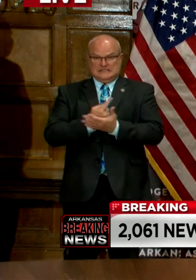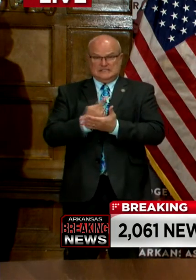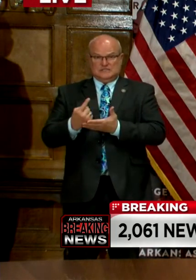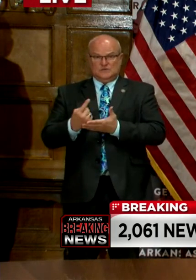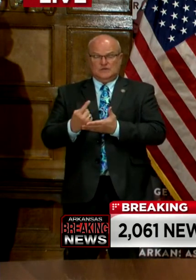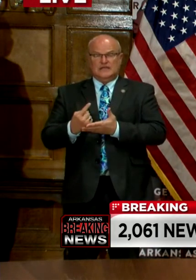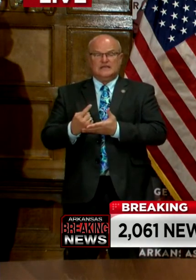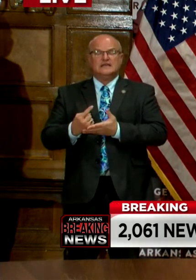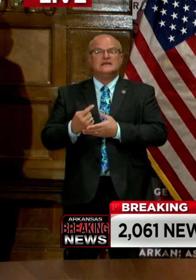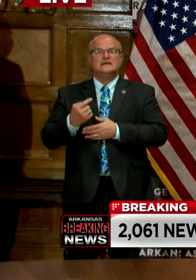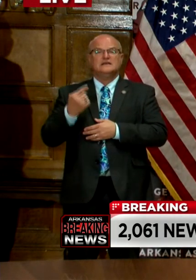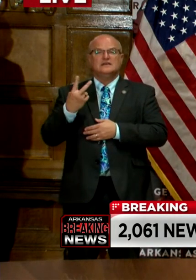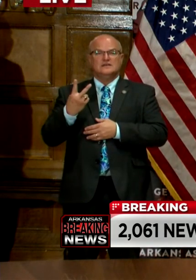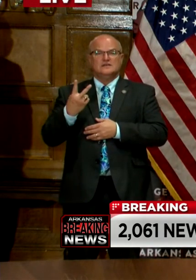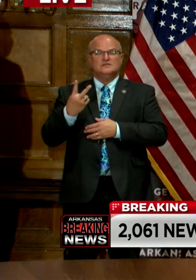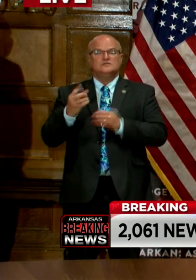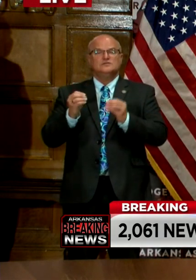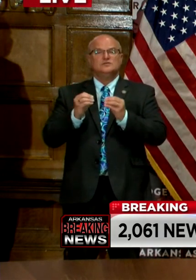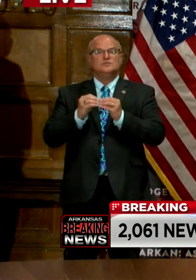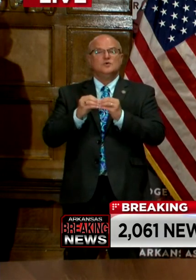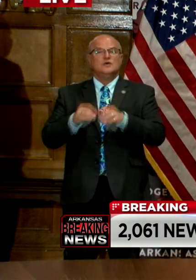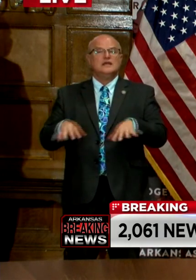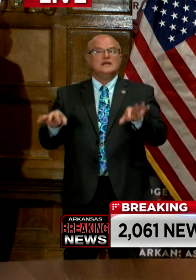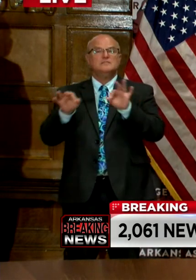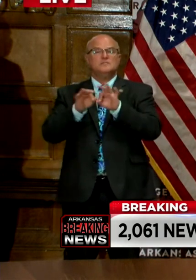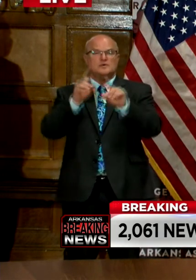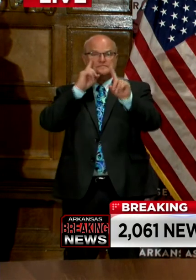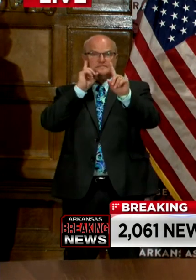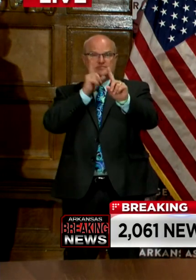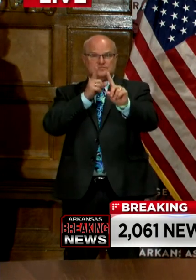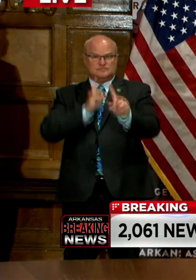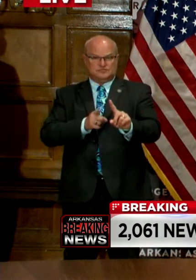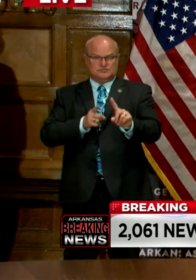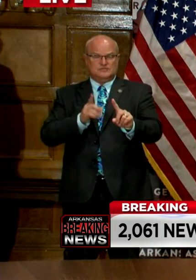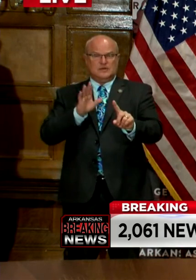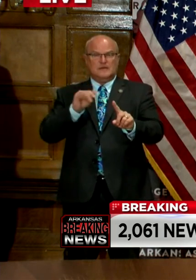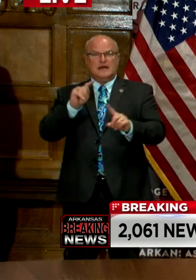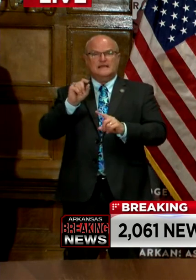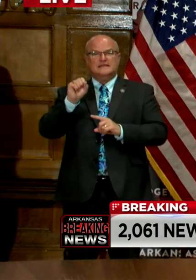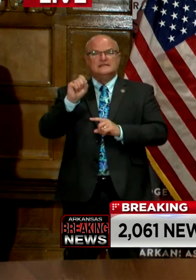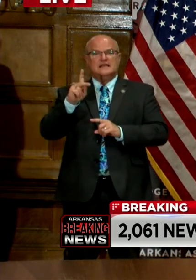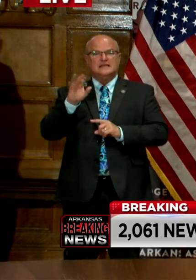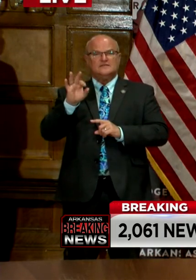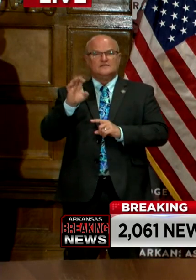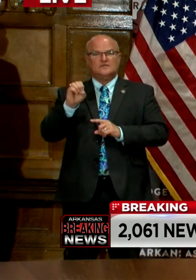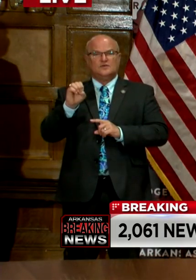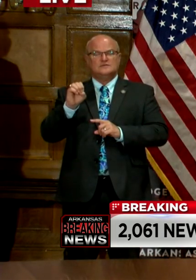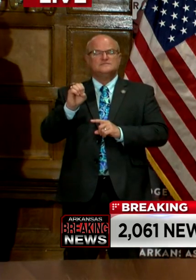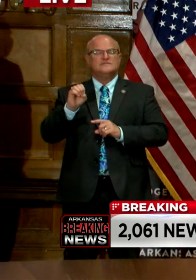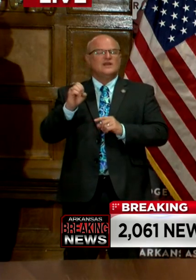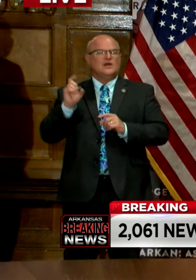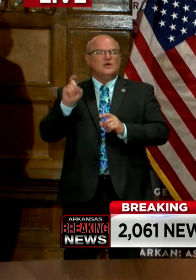PATIENTS. IN ADDITION TO THAT, THIS WEEK TWO OTHER IMPORTANT OBJECTIVES